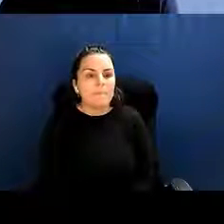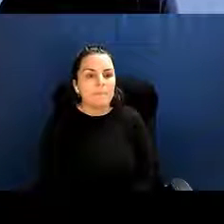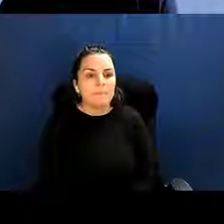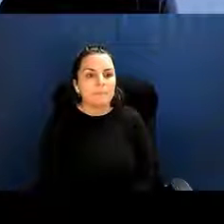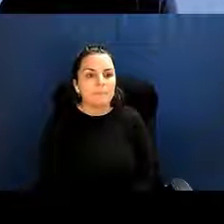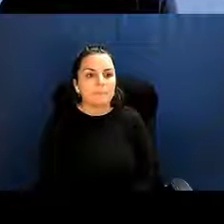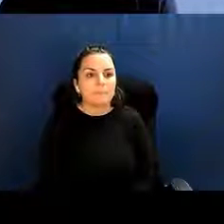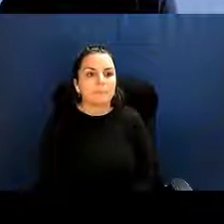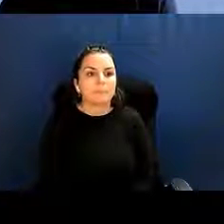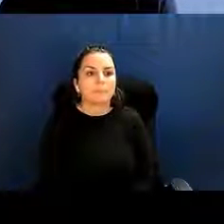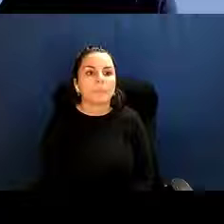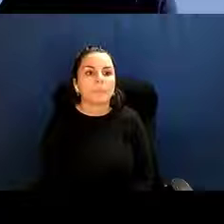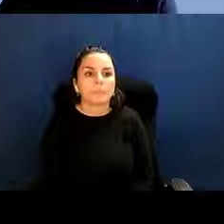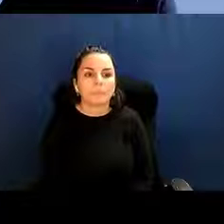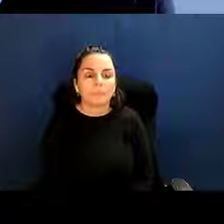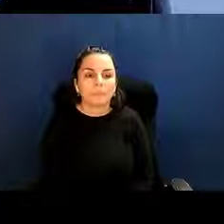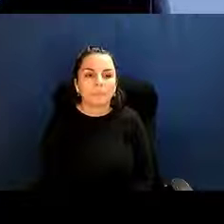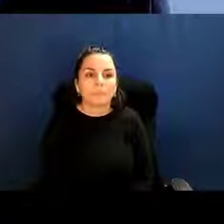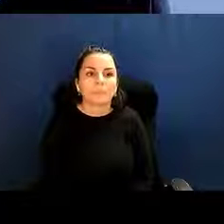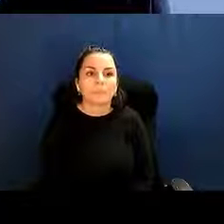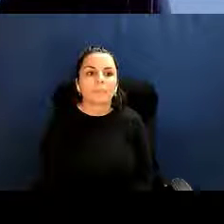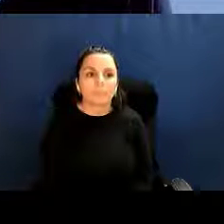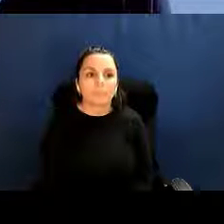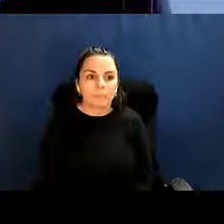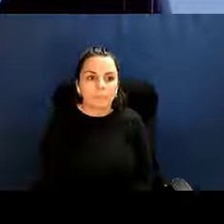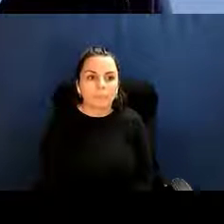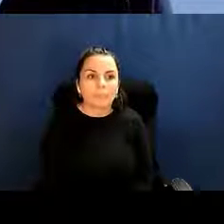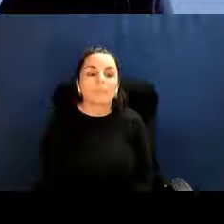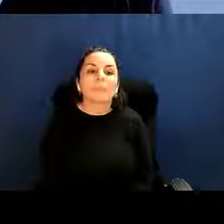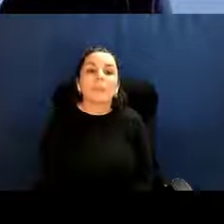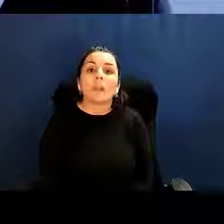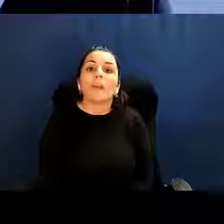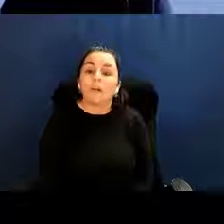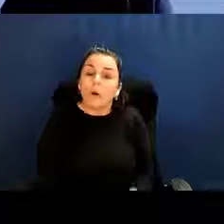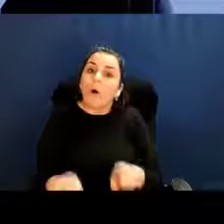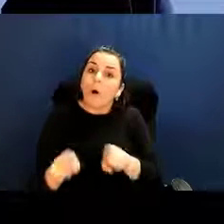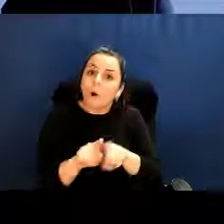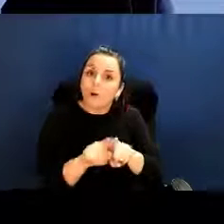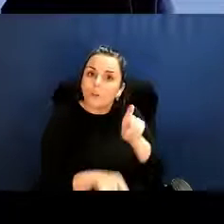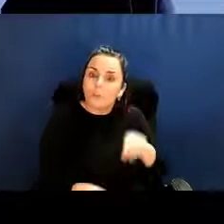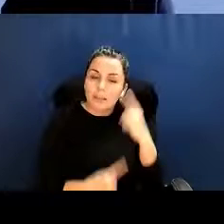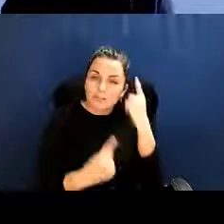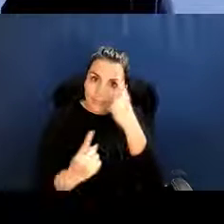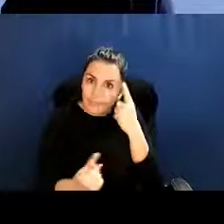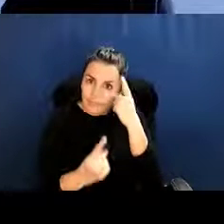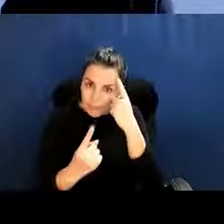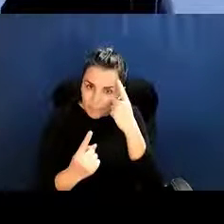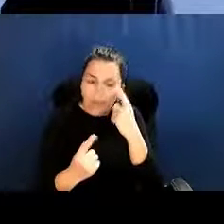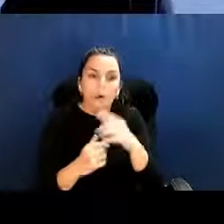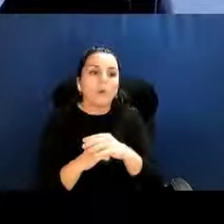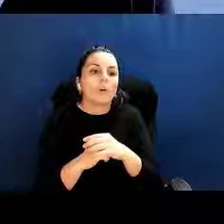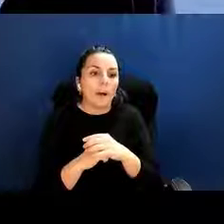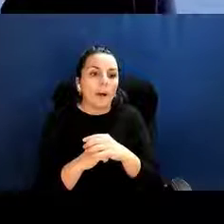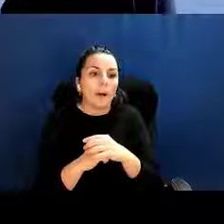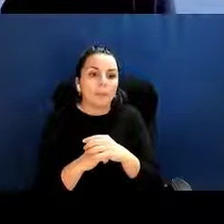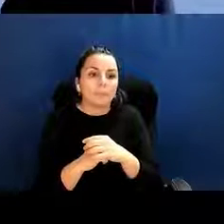Of course, when assessing the risk of a study, you also need to think about critically about the circumstances